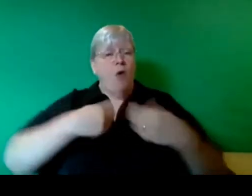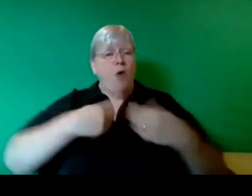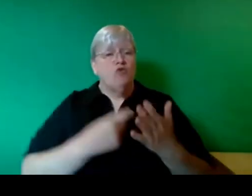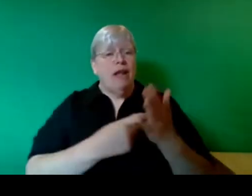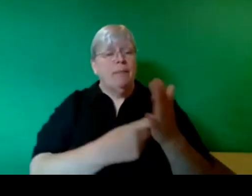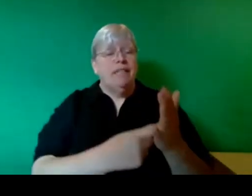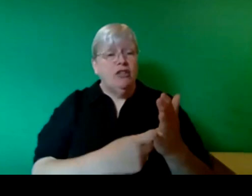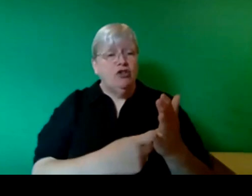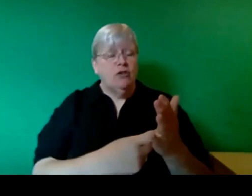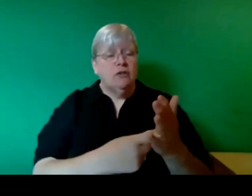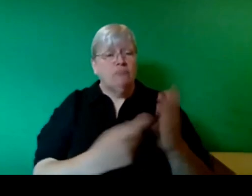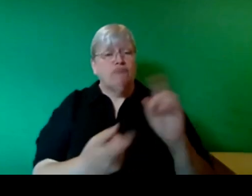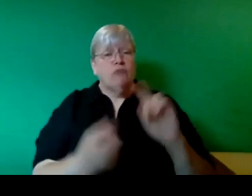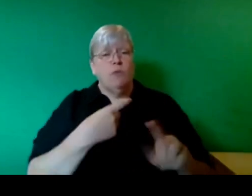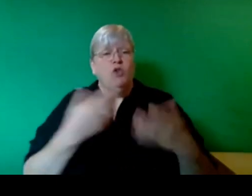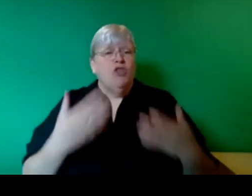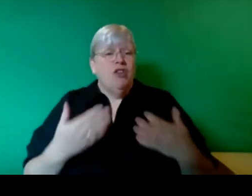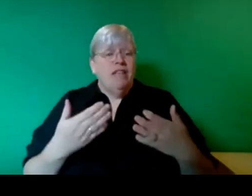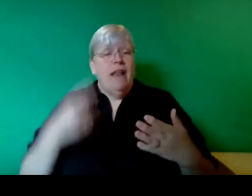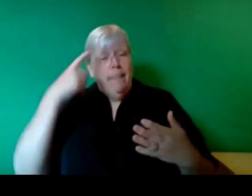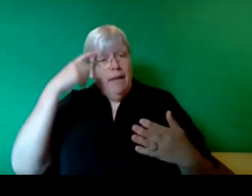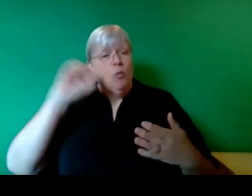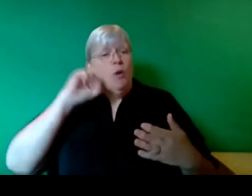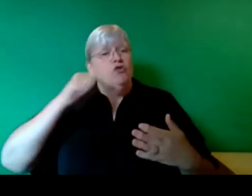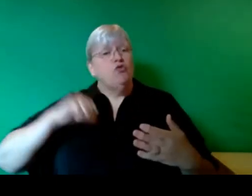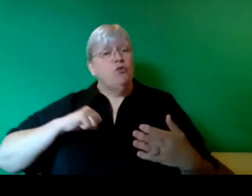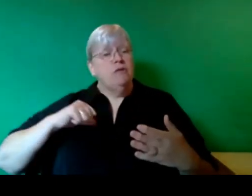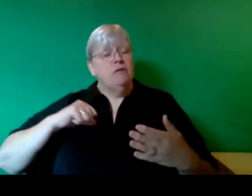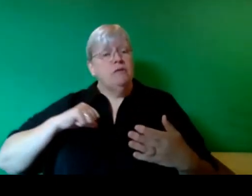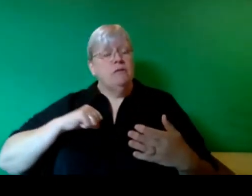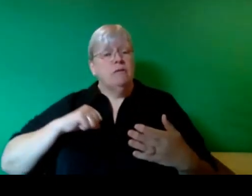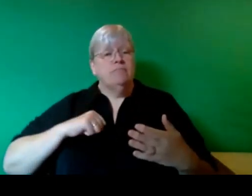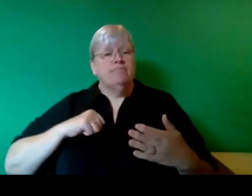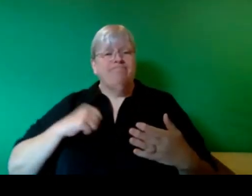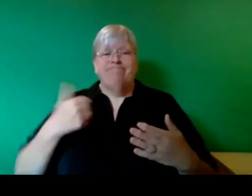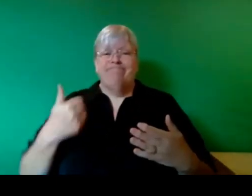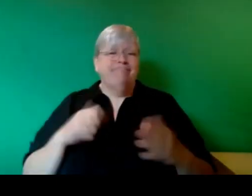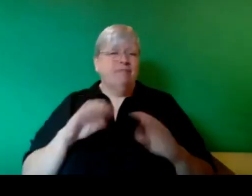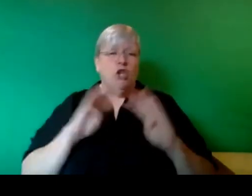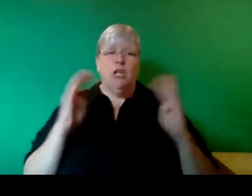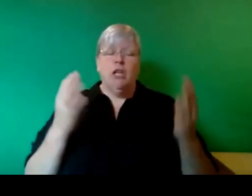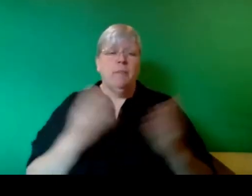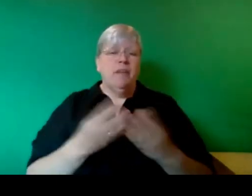know that the job is not done even though the Commission is at an end in this current form,